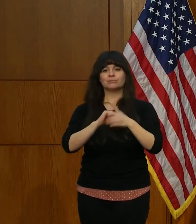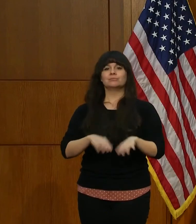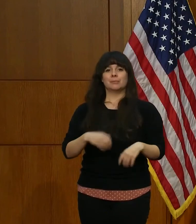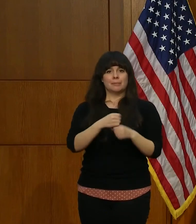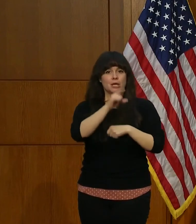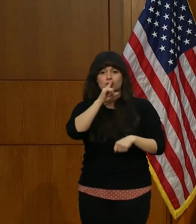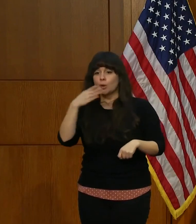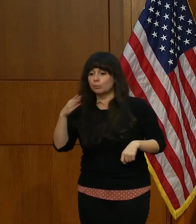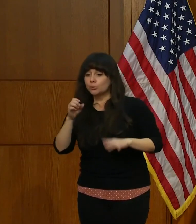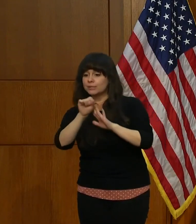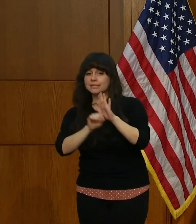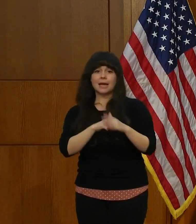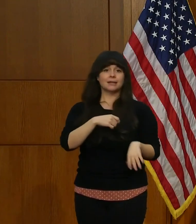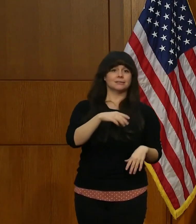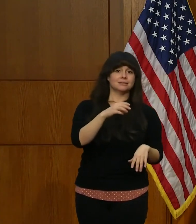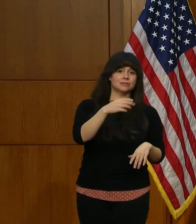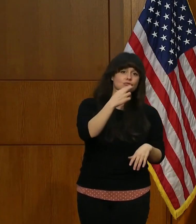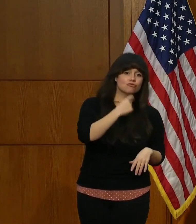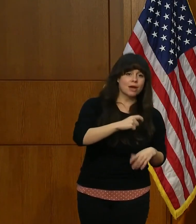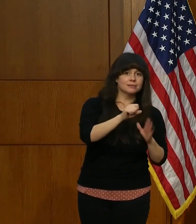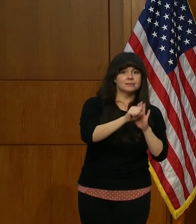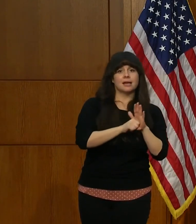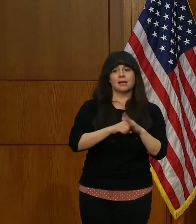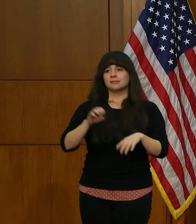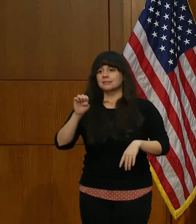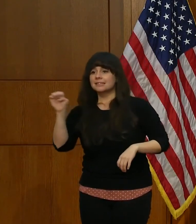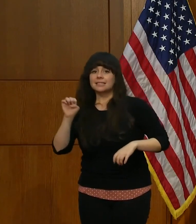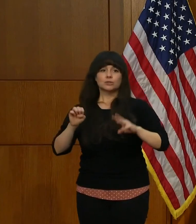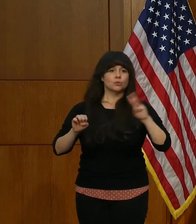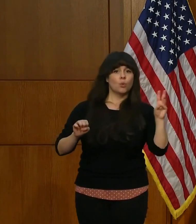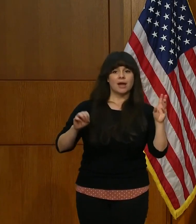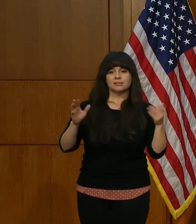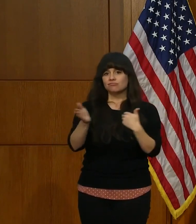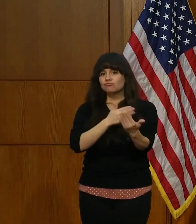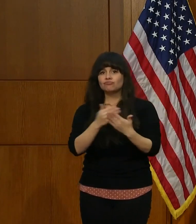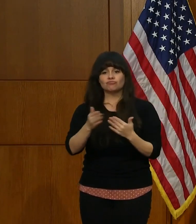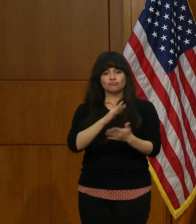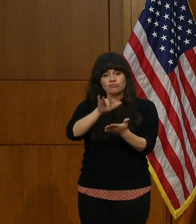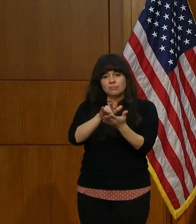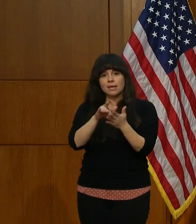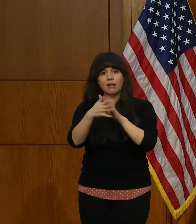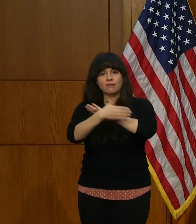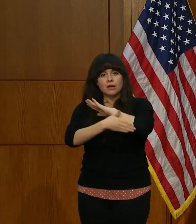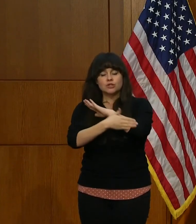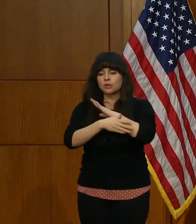STATES, BLUE STATES, EAST COAST WEST COAST. IN THE HEARTLAND. I